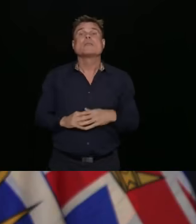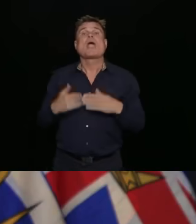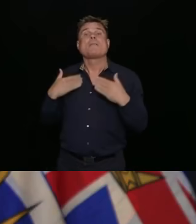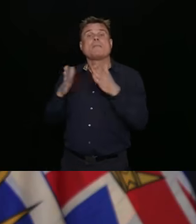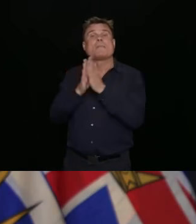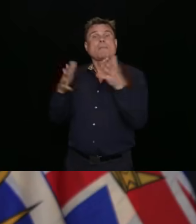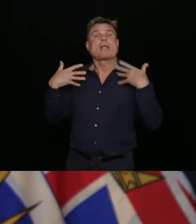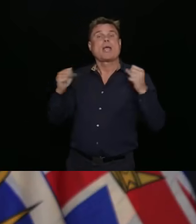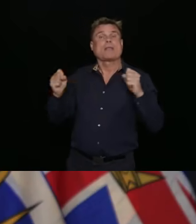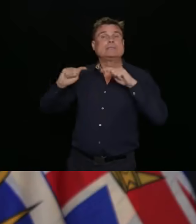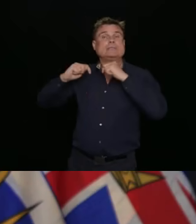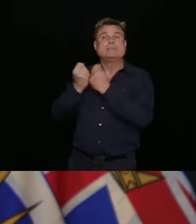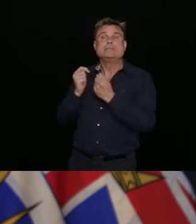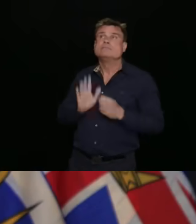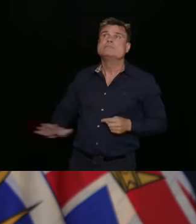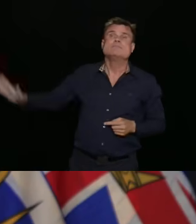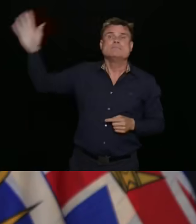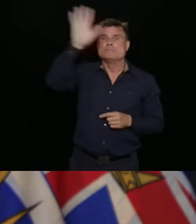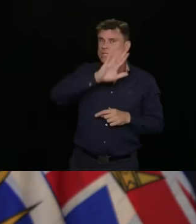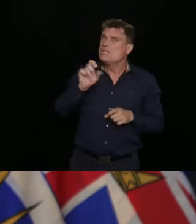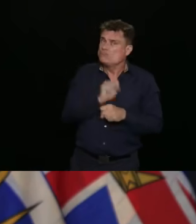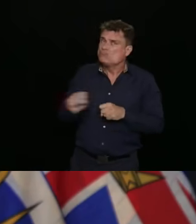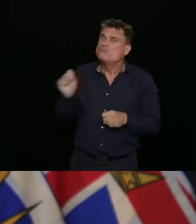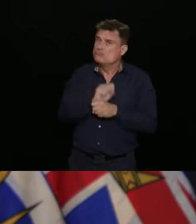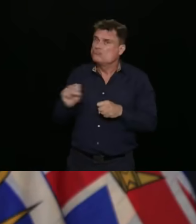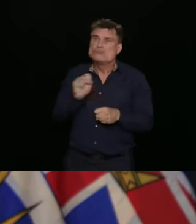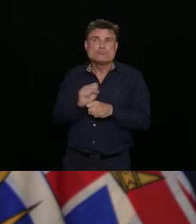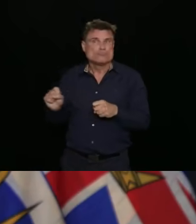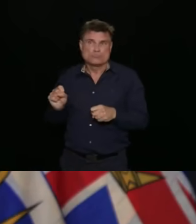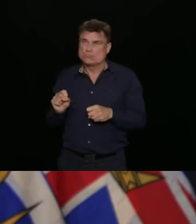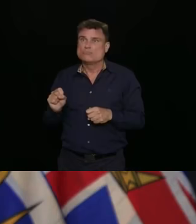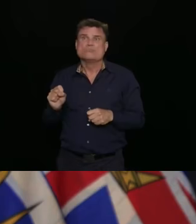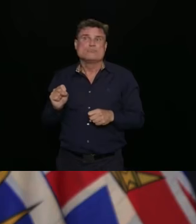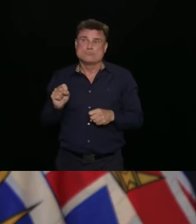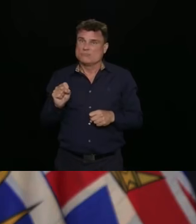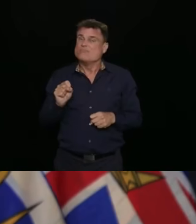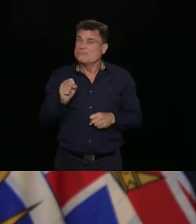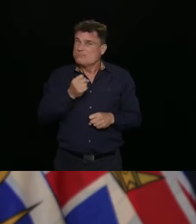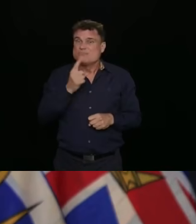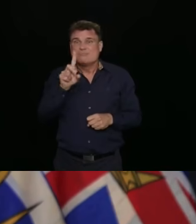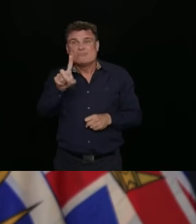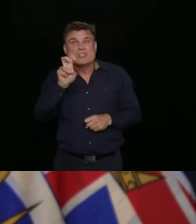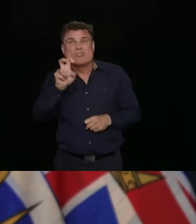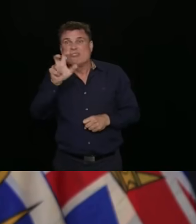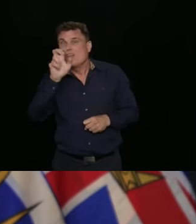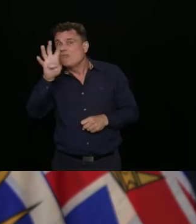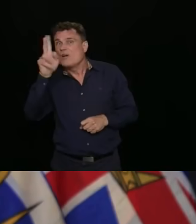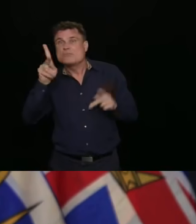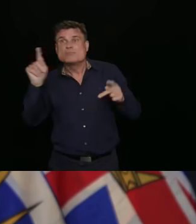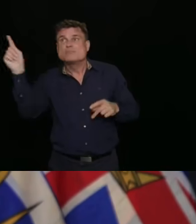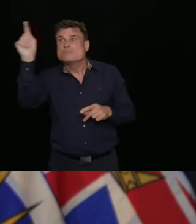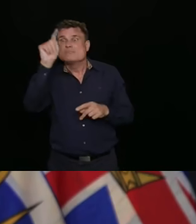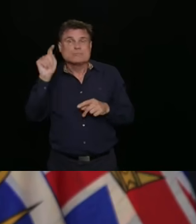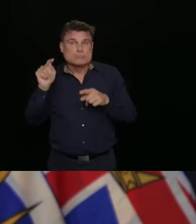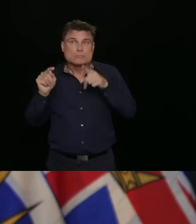These things happen. It's not what we would expect and not what we would want people to do.